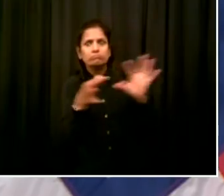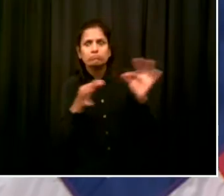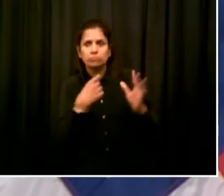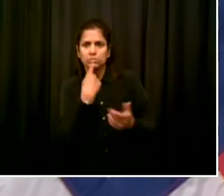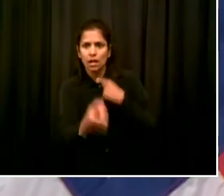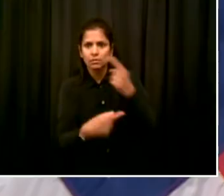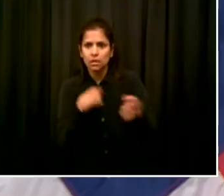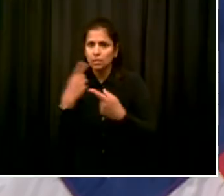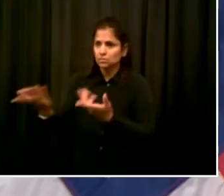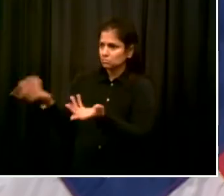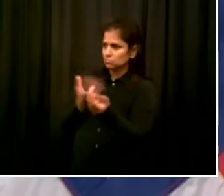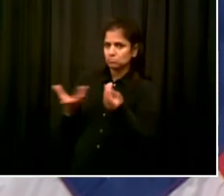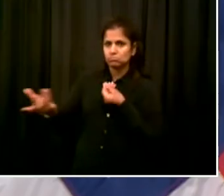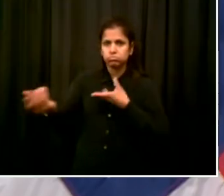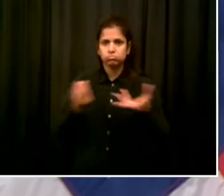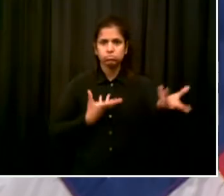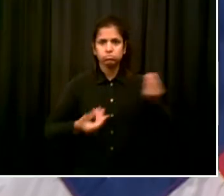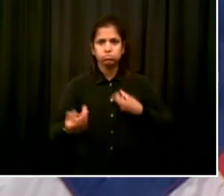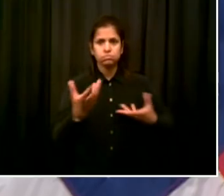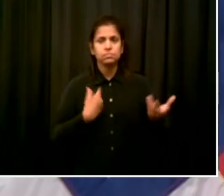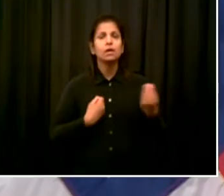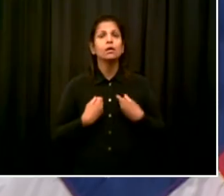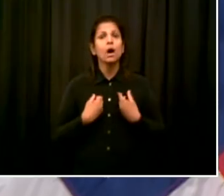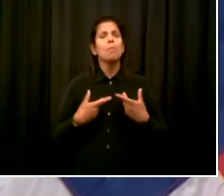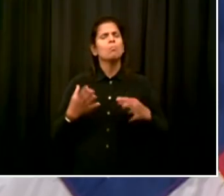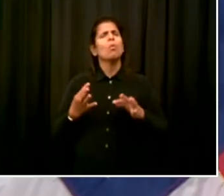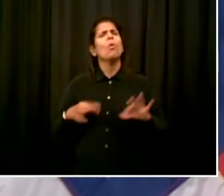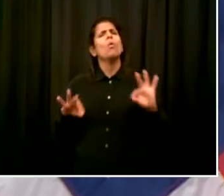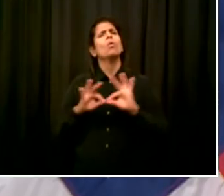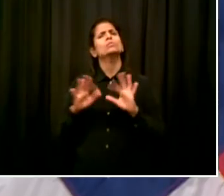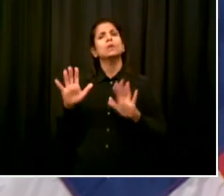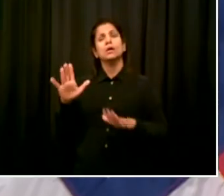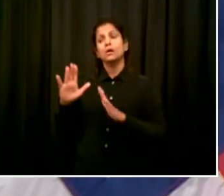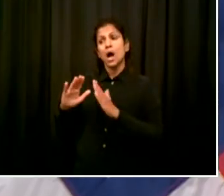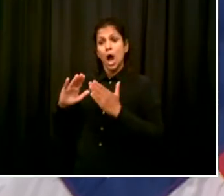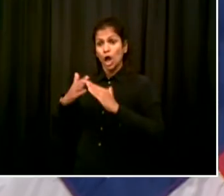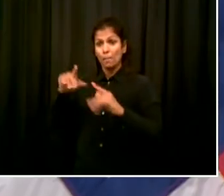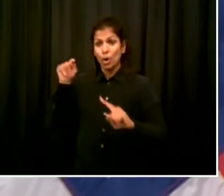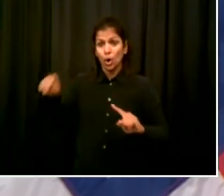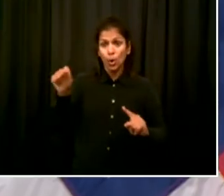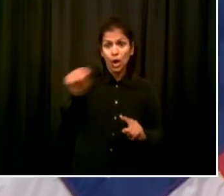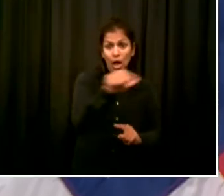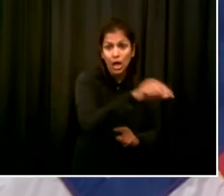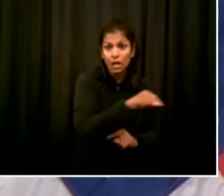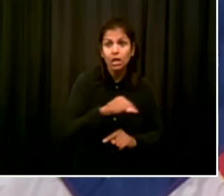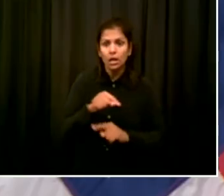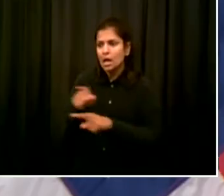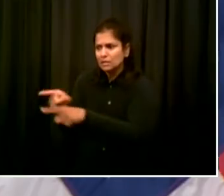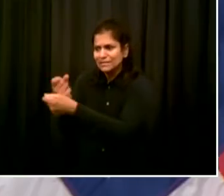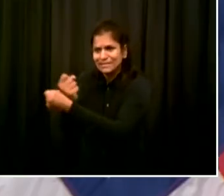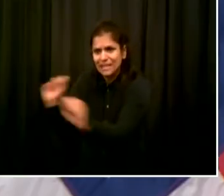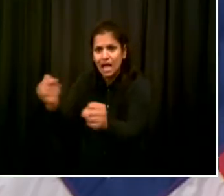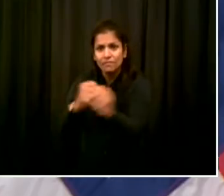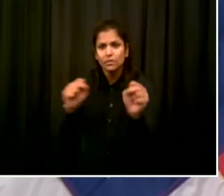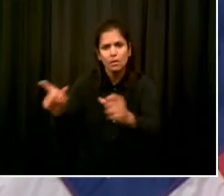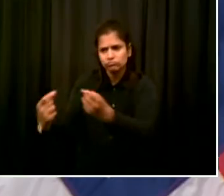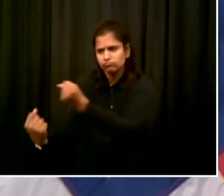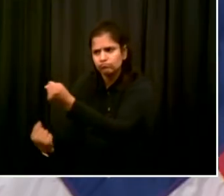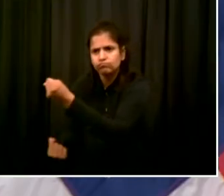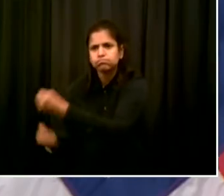WHO CAN TELL US ABOUT THIS . WE ARE GOING TO GET OUT OF IT AND WE'RE GOING TO PUT A STOP TO THIS VIOLENCE .